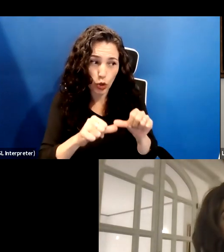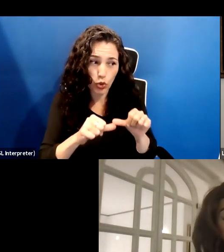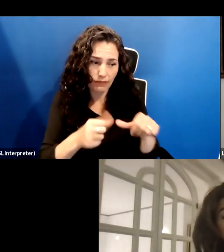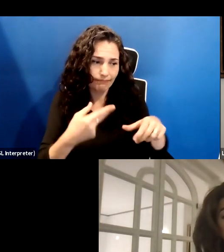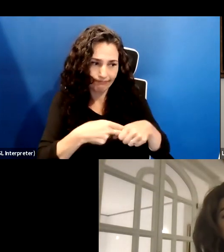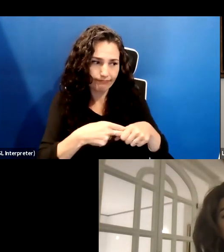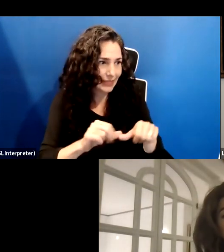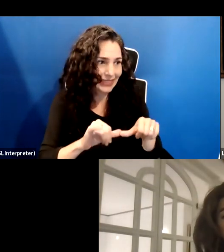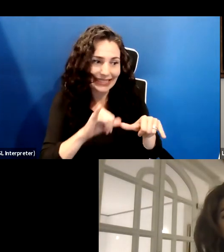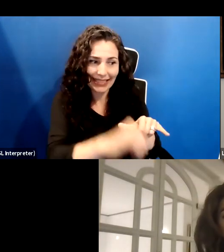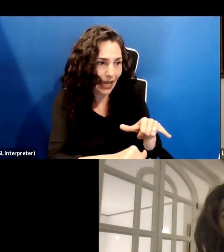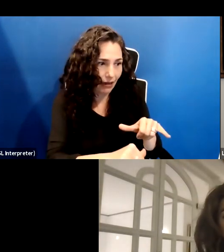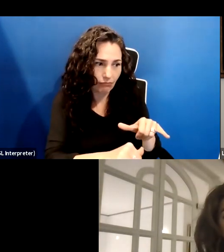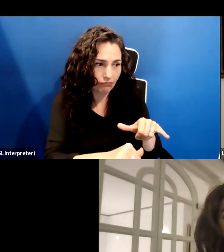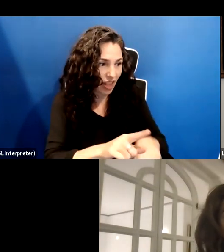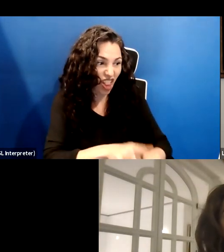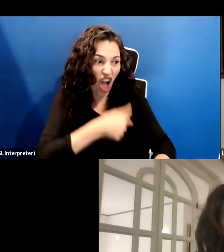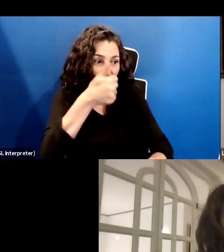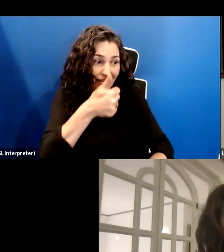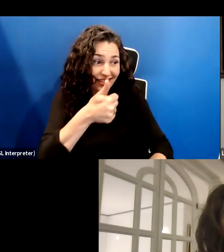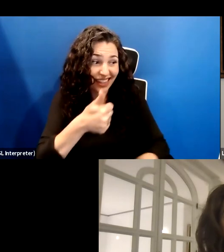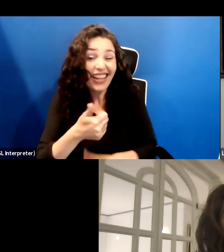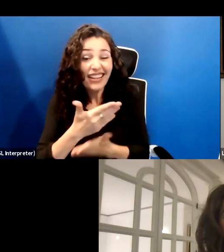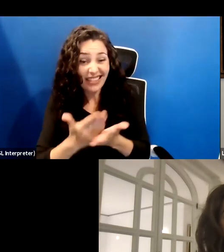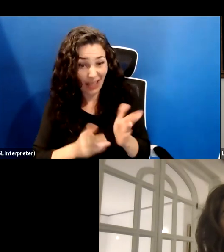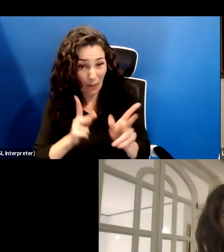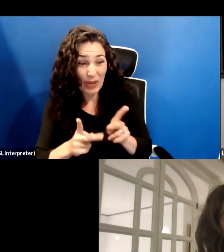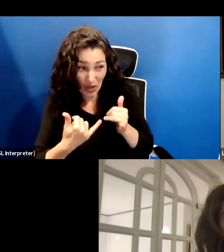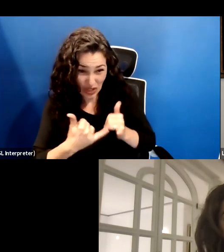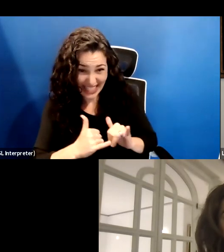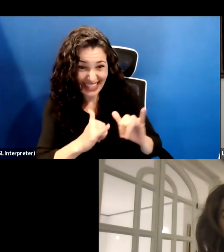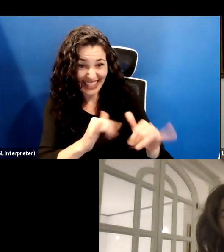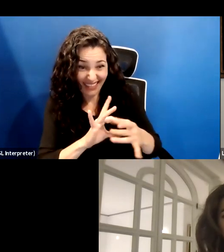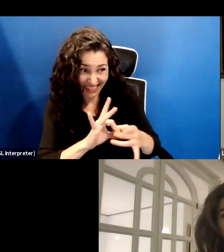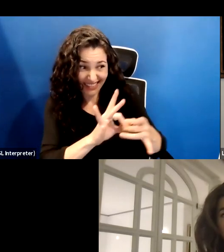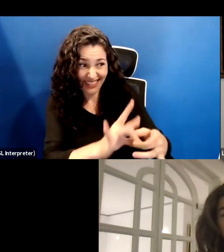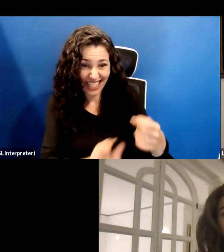some of them who are still with him today, you know, and still supportive of him today.